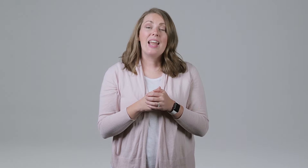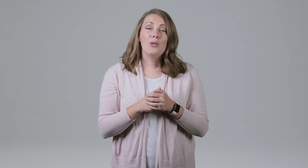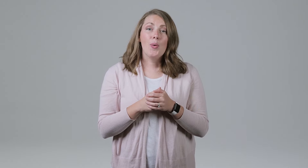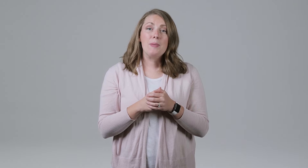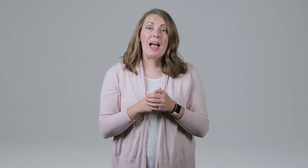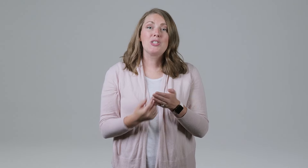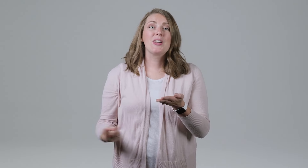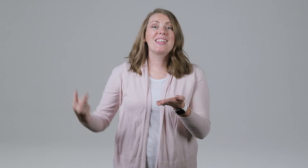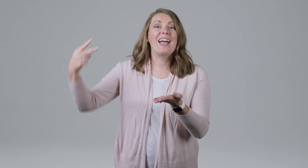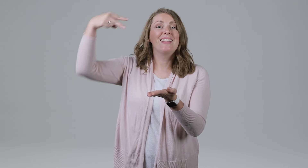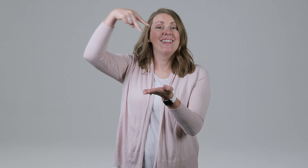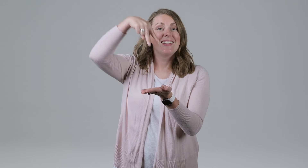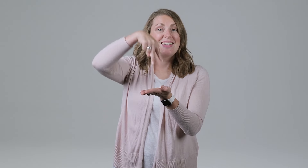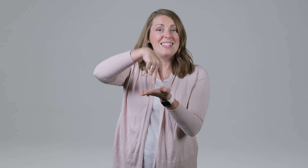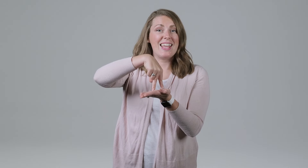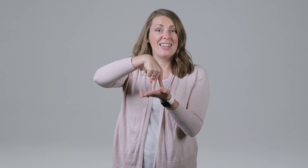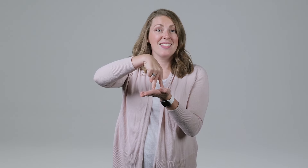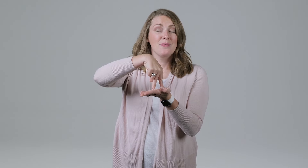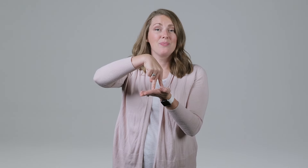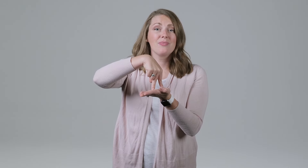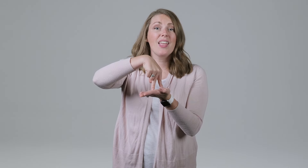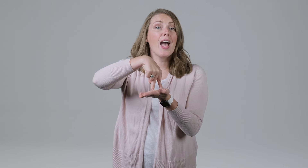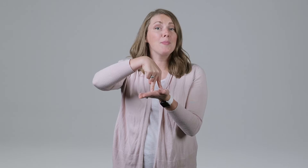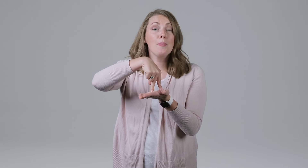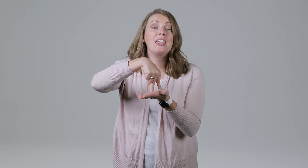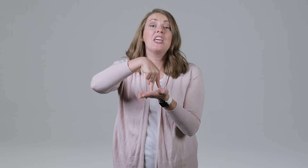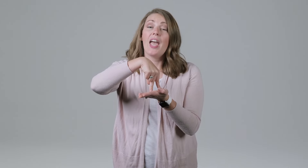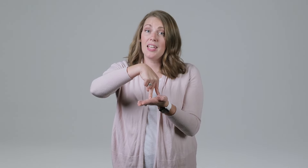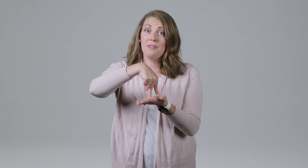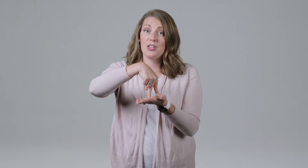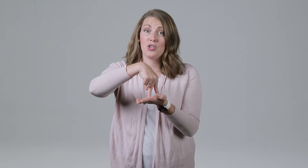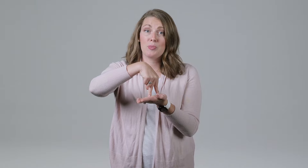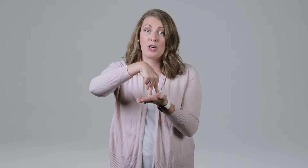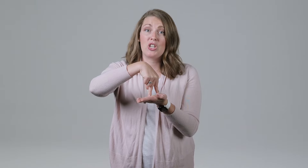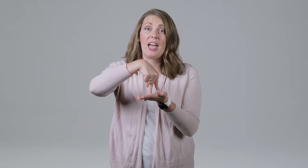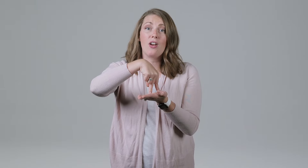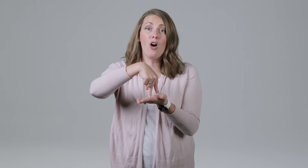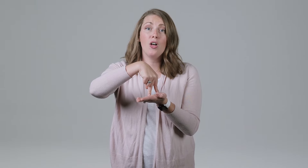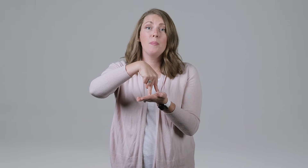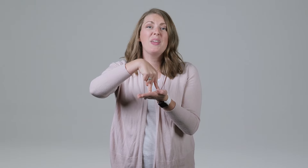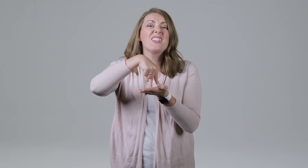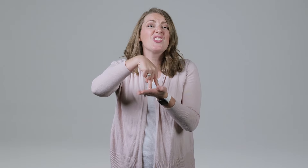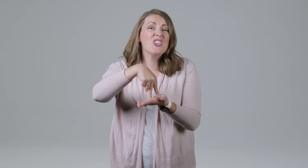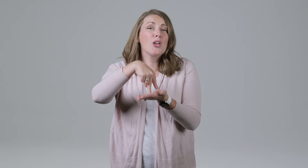Now going back to our sign to stand. I'm not making any facial expression at all because there's none